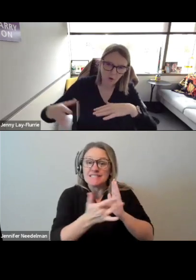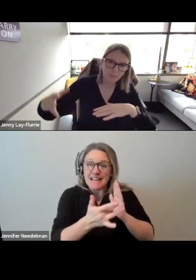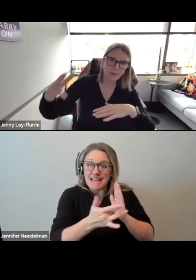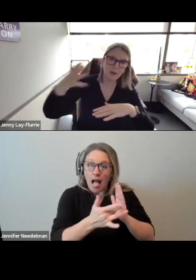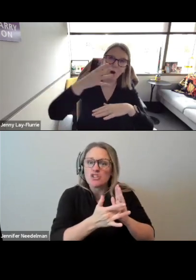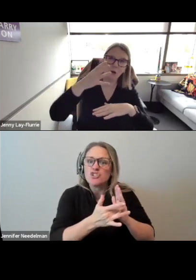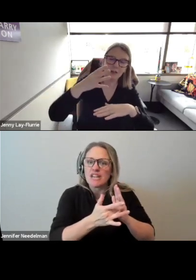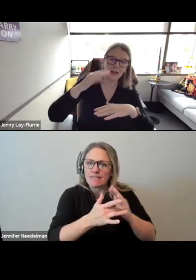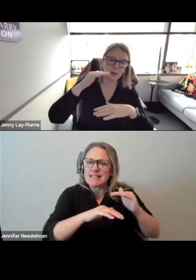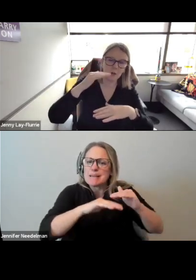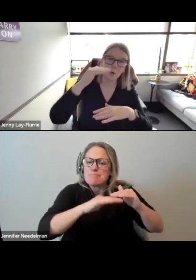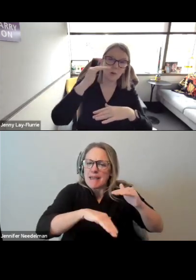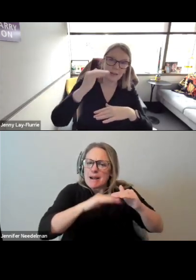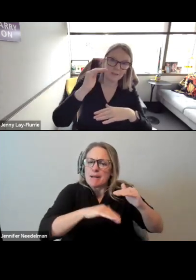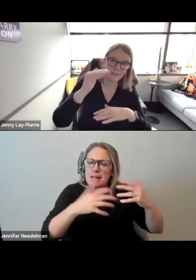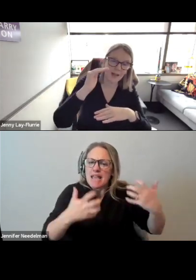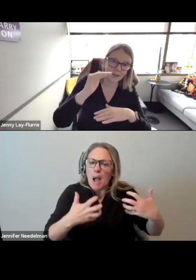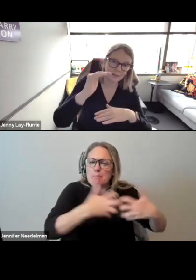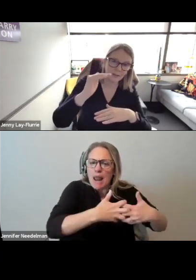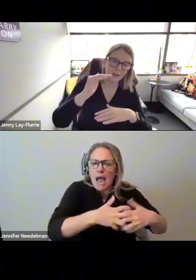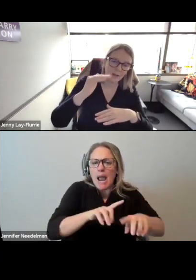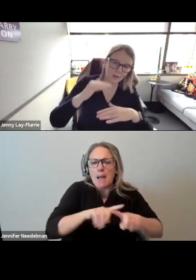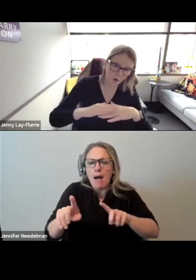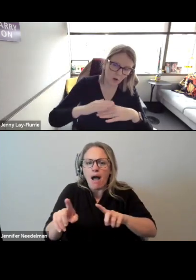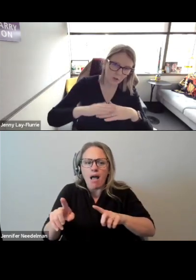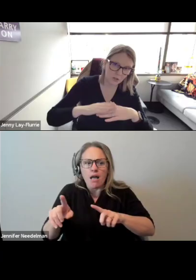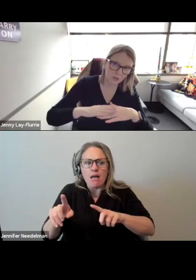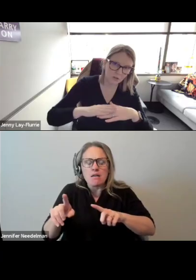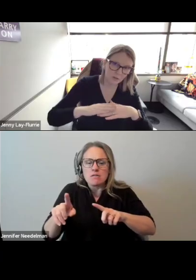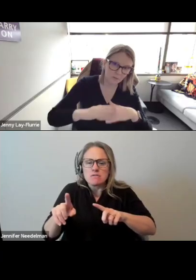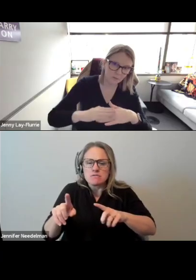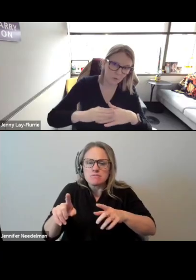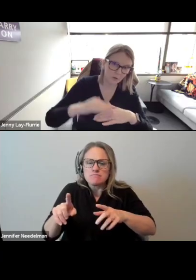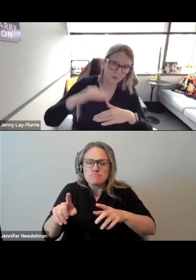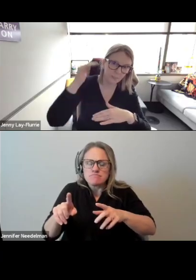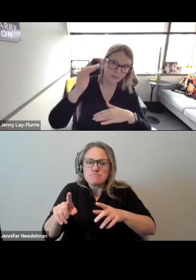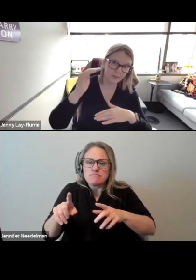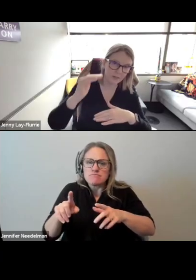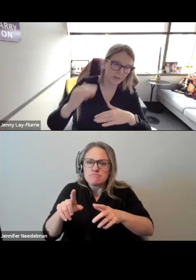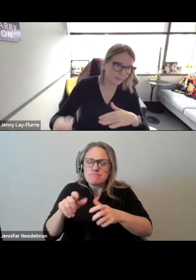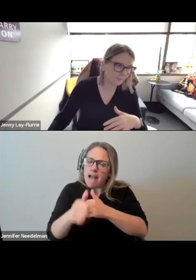but go beyond. And our goal is that not the floor but the ceiling.